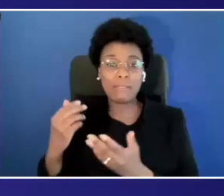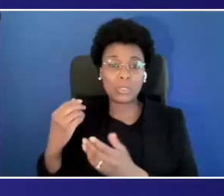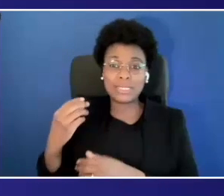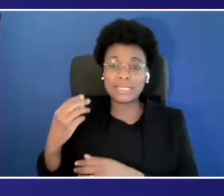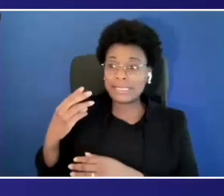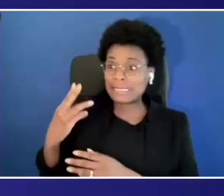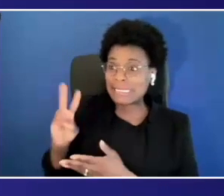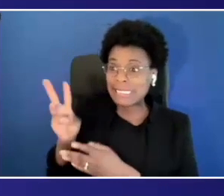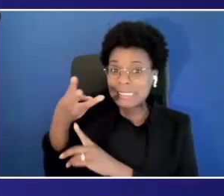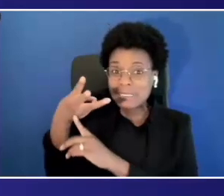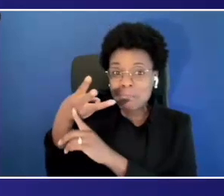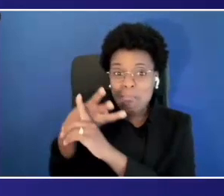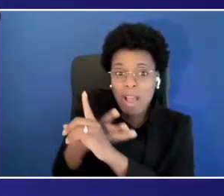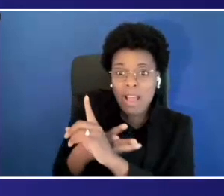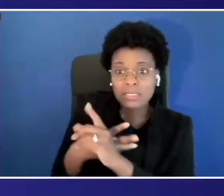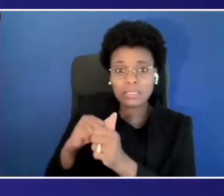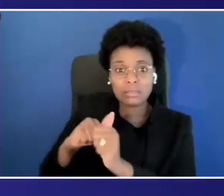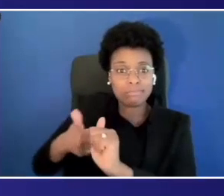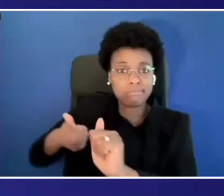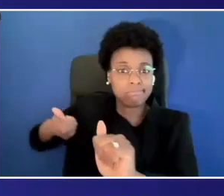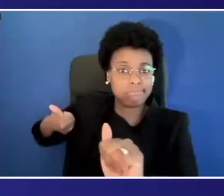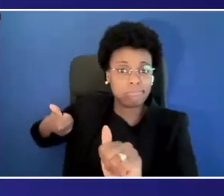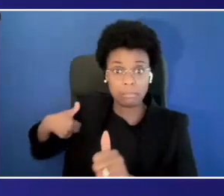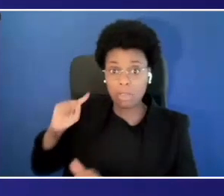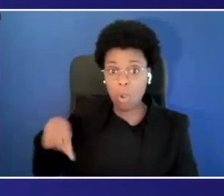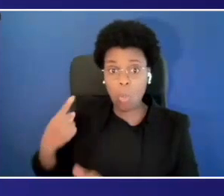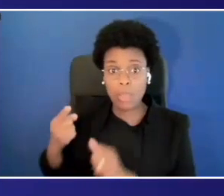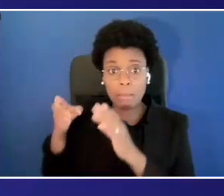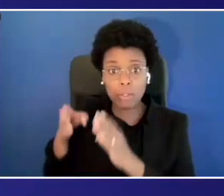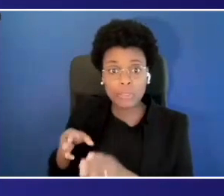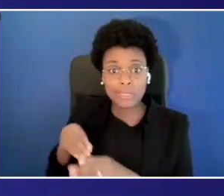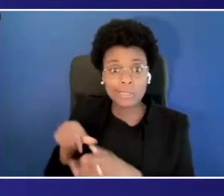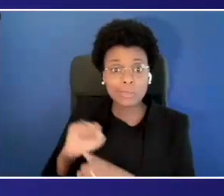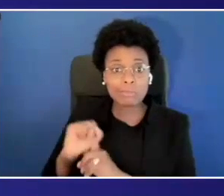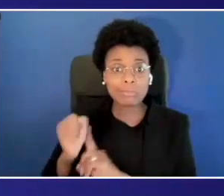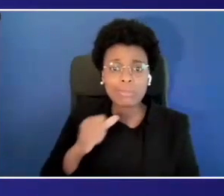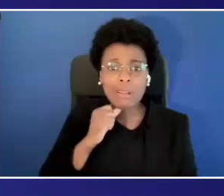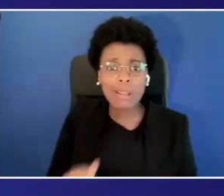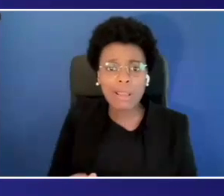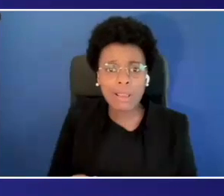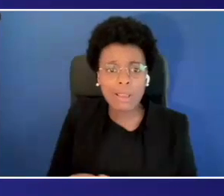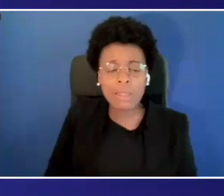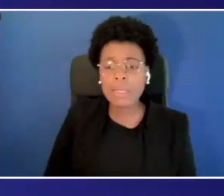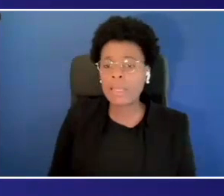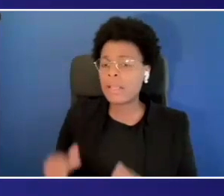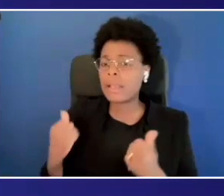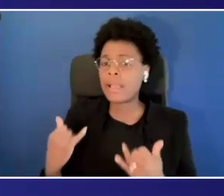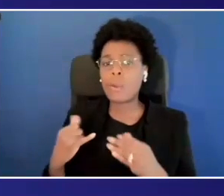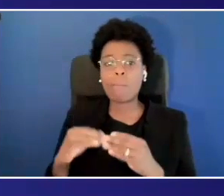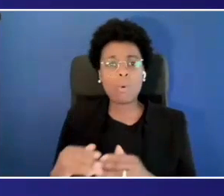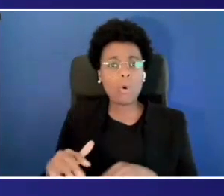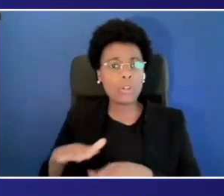And I'm not the only one in the situation. The waiting game adds undue stress to hard-working Americans who qualify for this program.